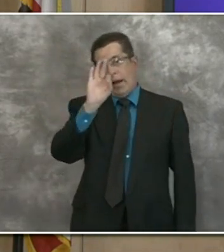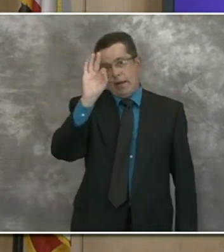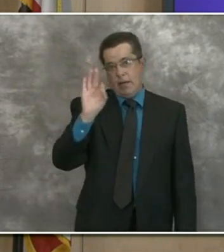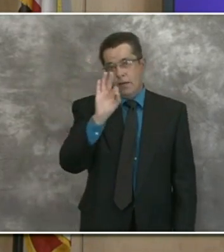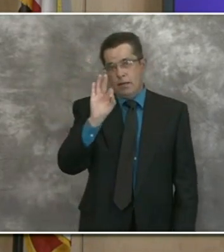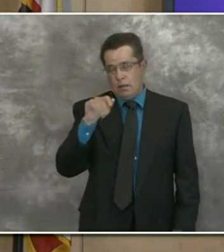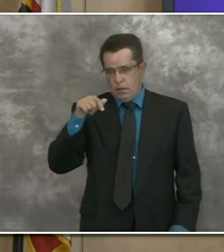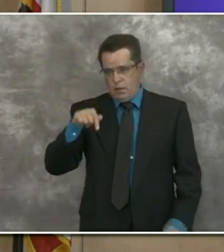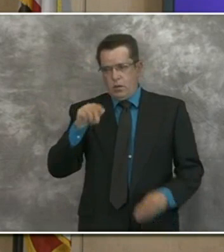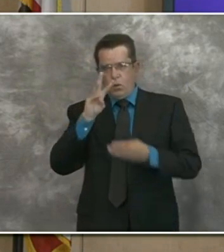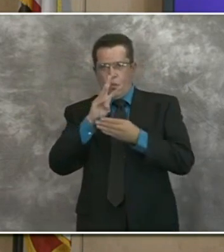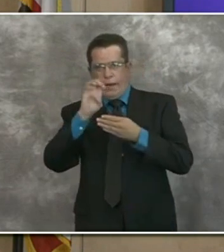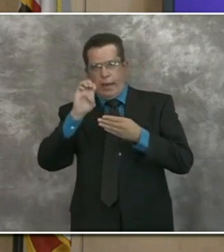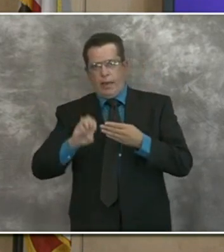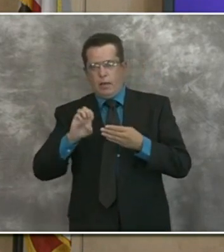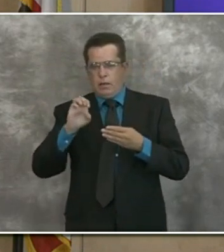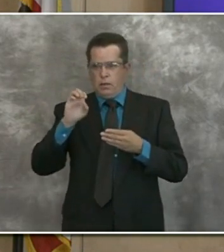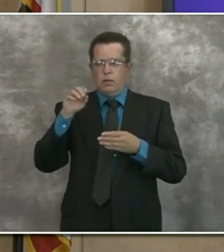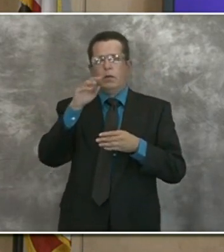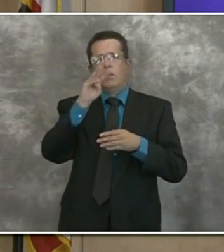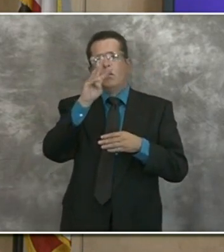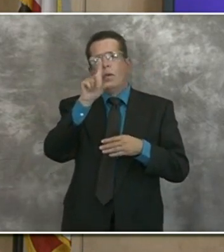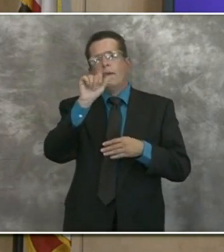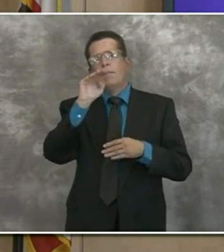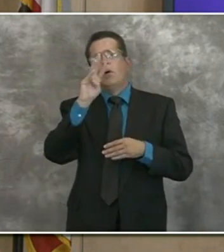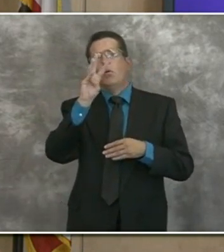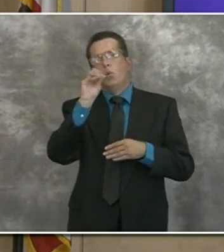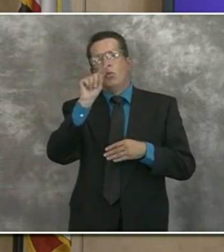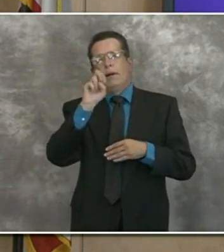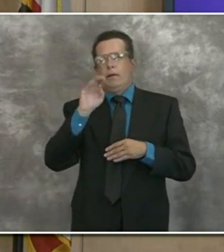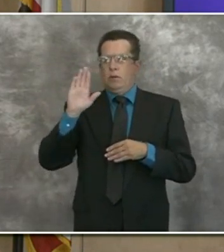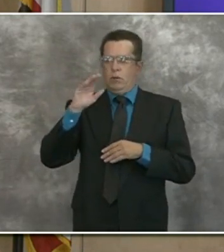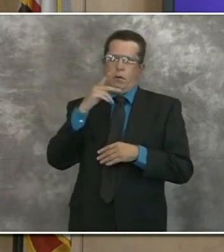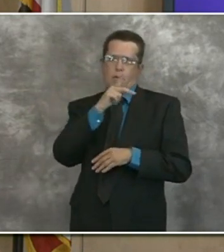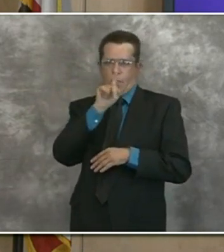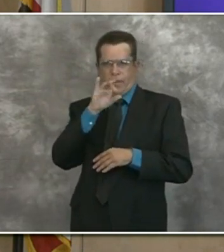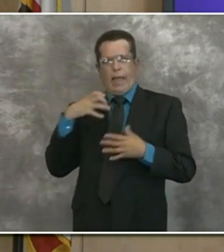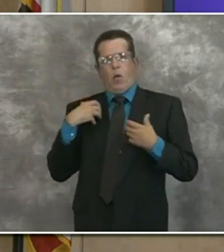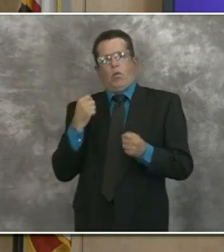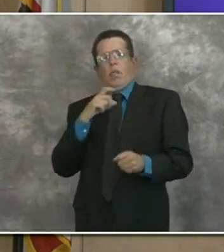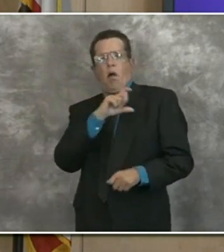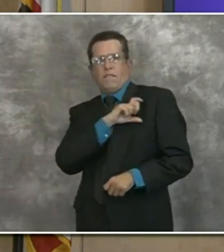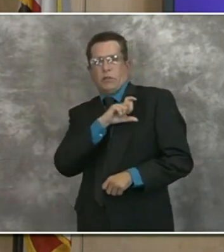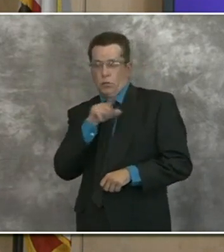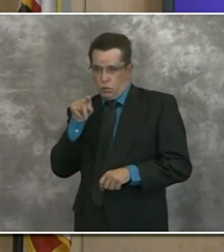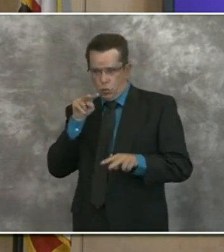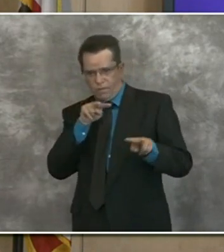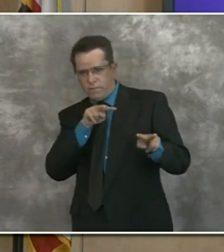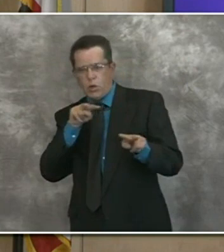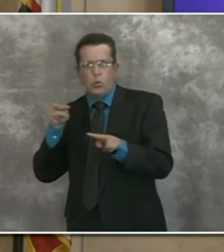NOW I WANT TO COVER JUST FOR A FEW THE BUSINESSES THAT WILL BE ABLE TO OPEN AFFECTIVE THIS FRIDAY OVER THE WEEKEND. OUR